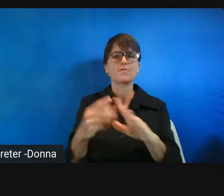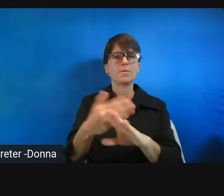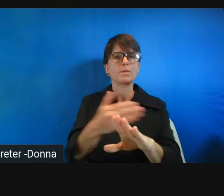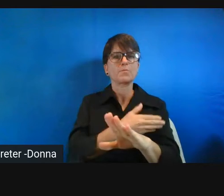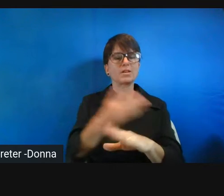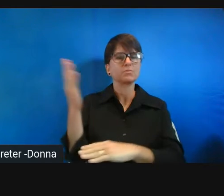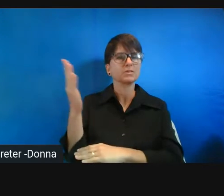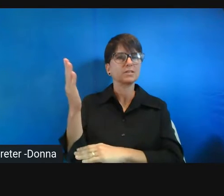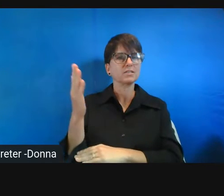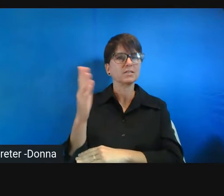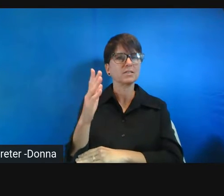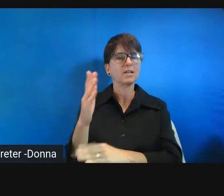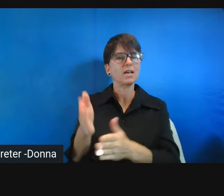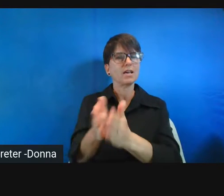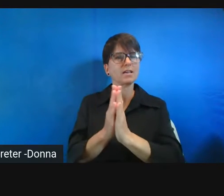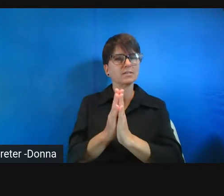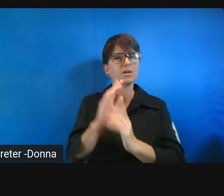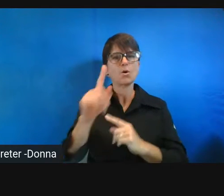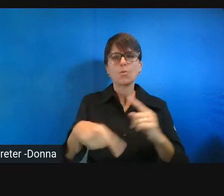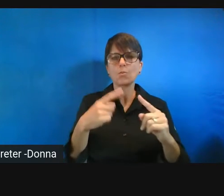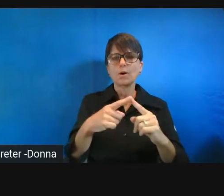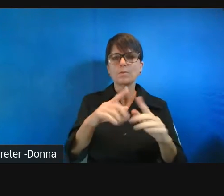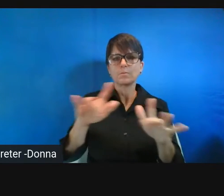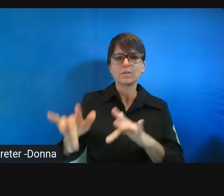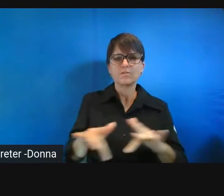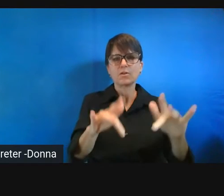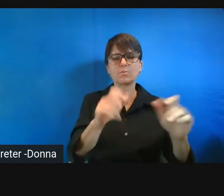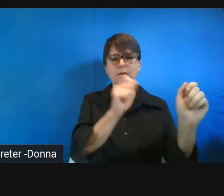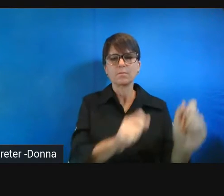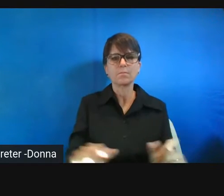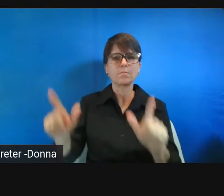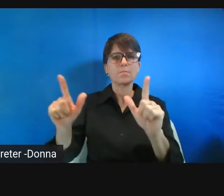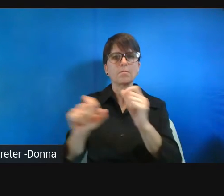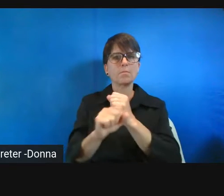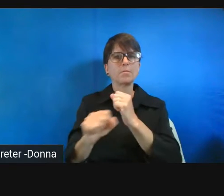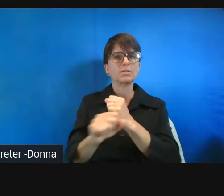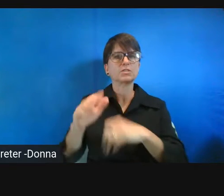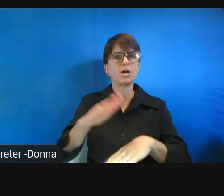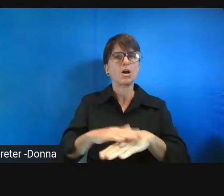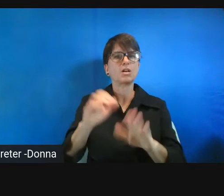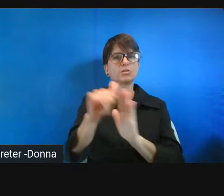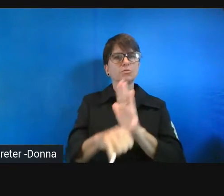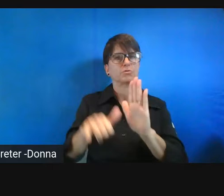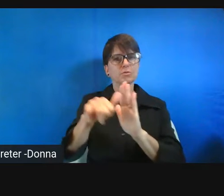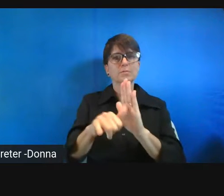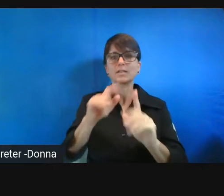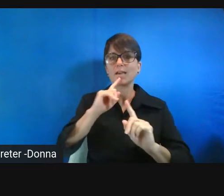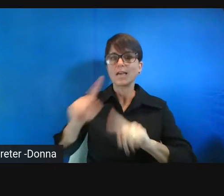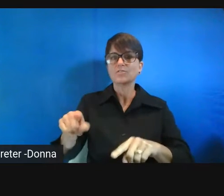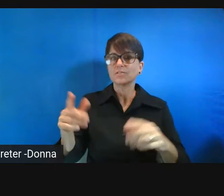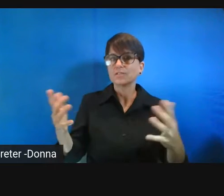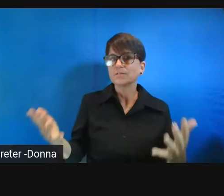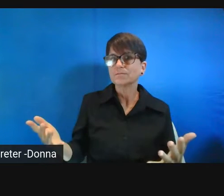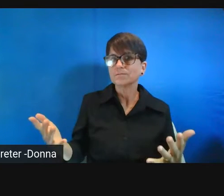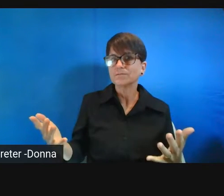asking when will the recordings be published and available on YouTube. The answer to this question and other similar questions you